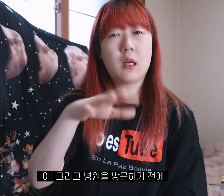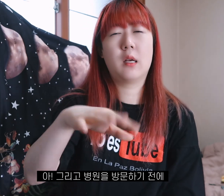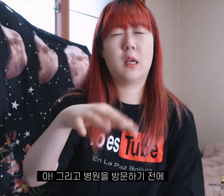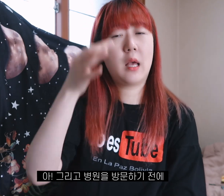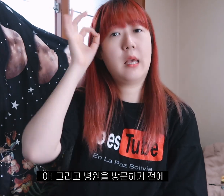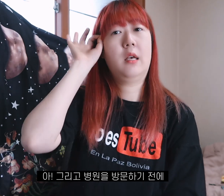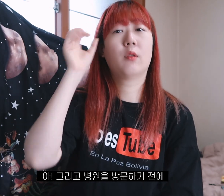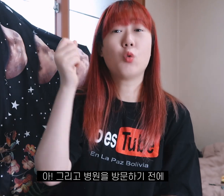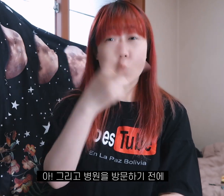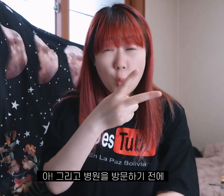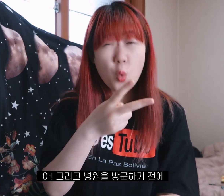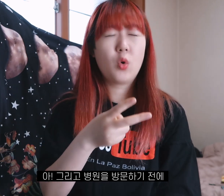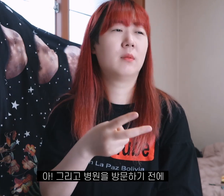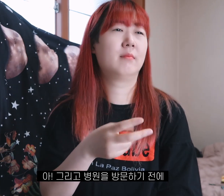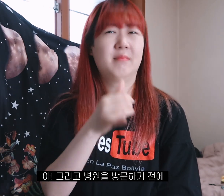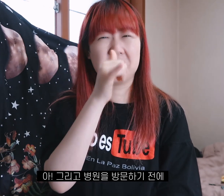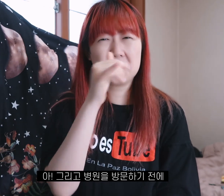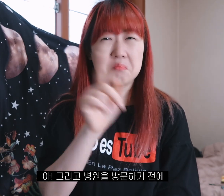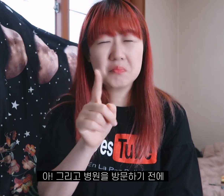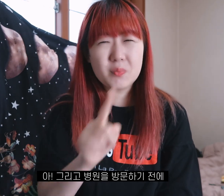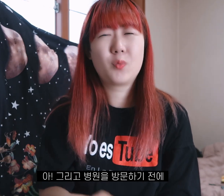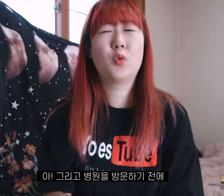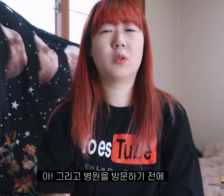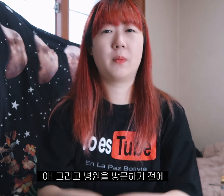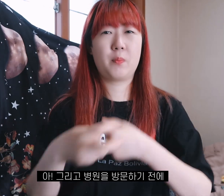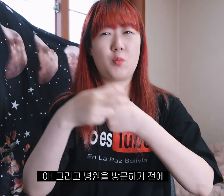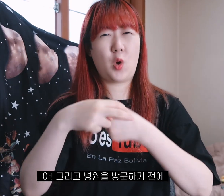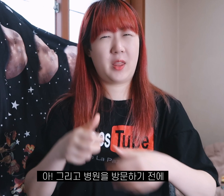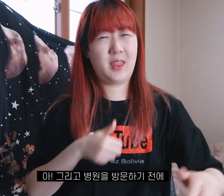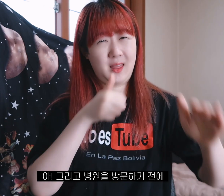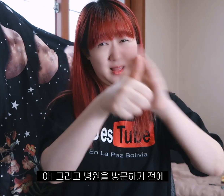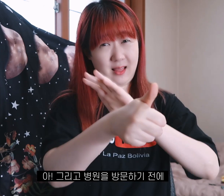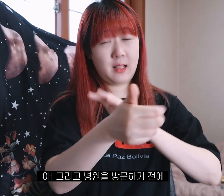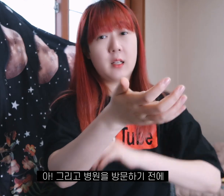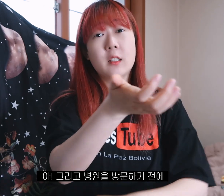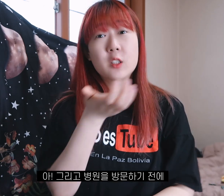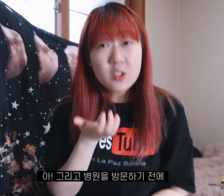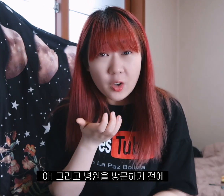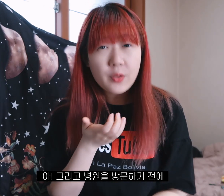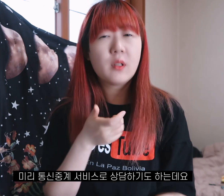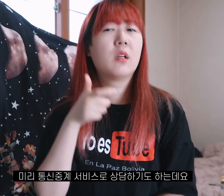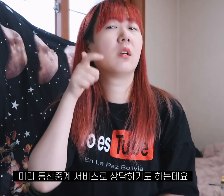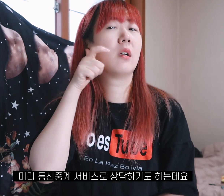Oh, and before visiting the hospital,